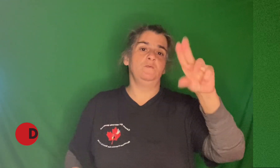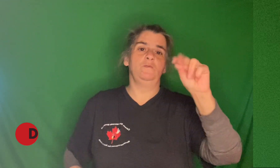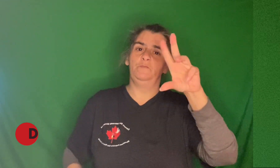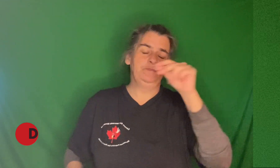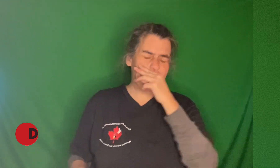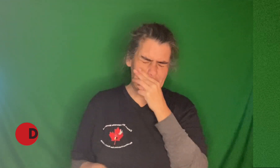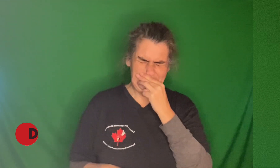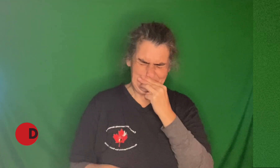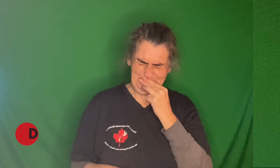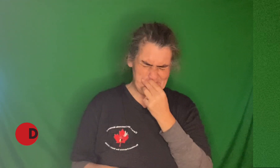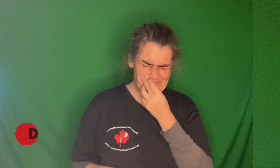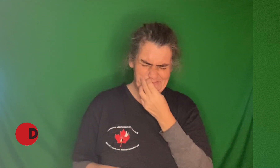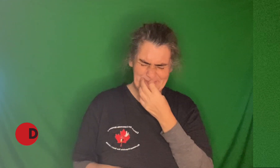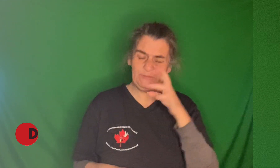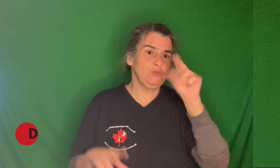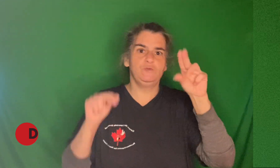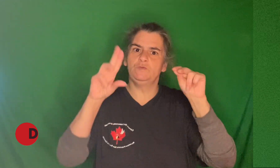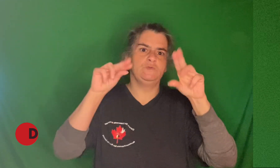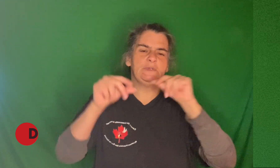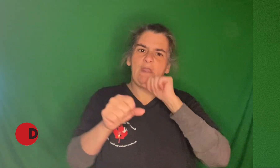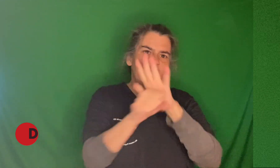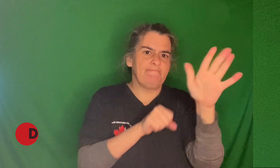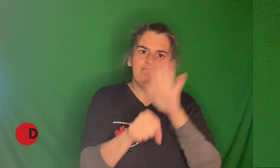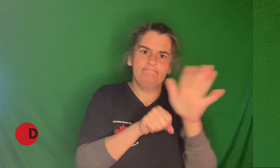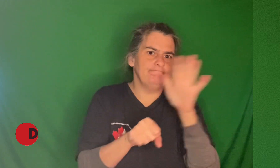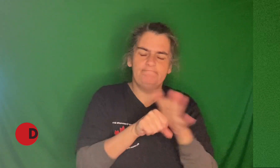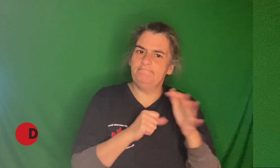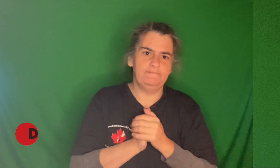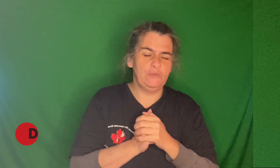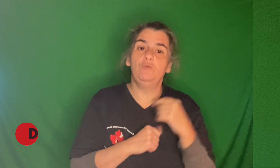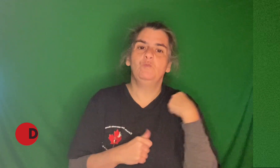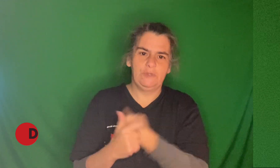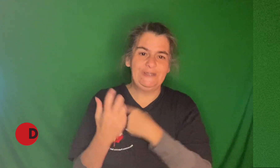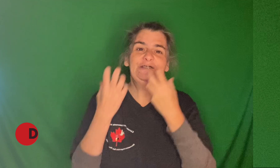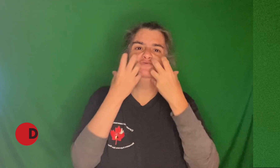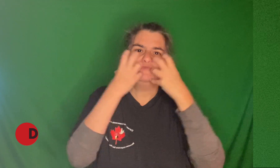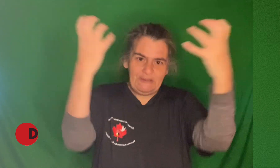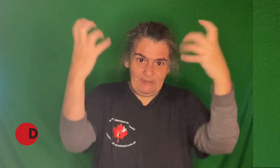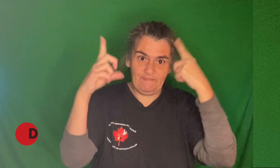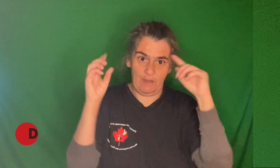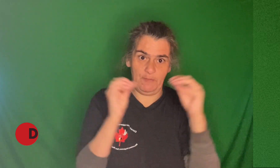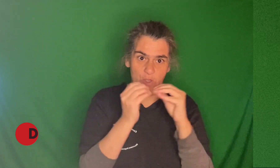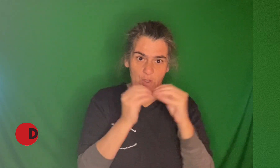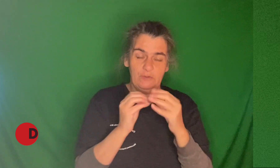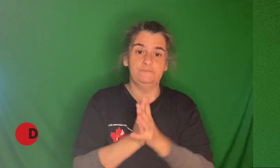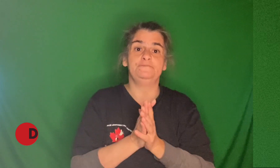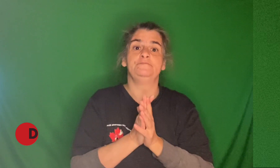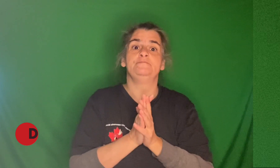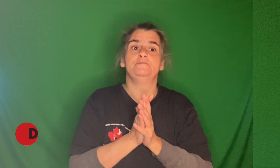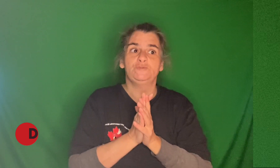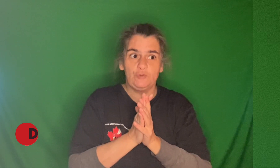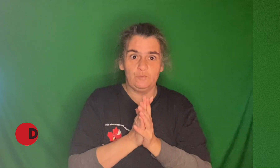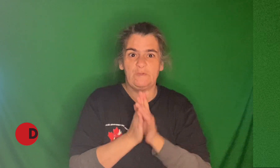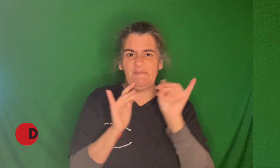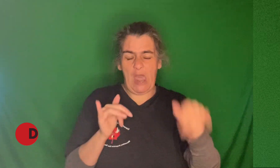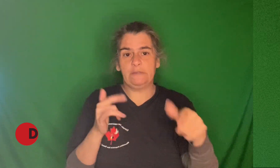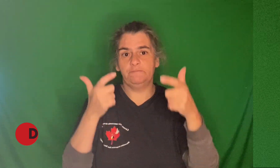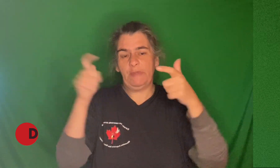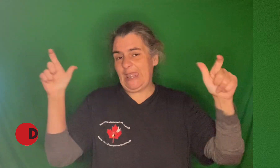this fall, that leaves only 2 programs during the year.